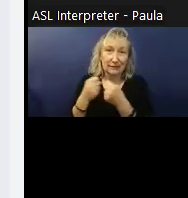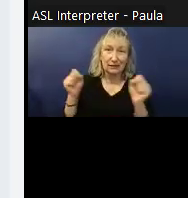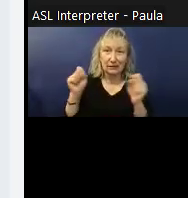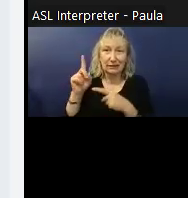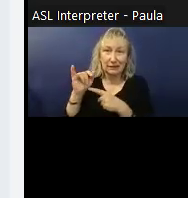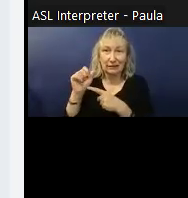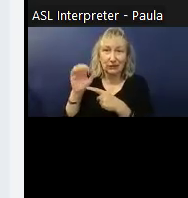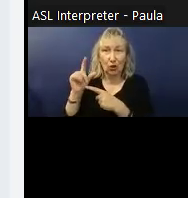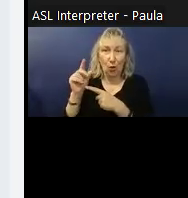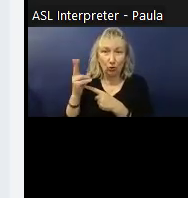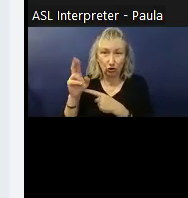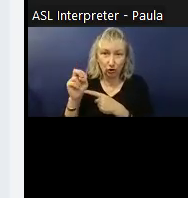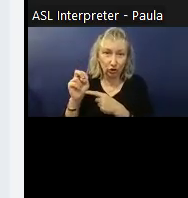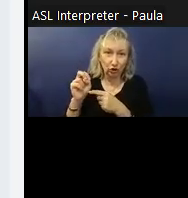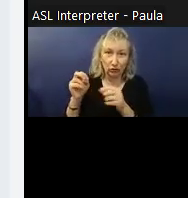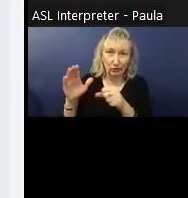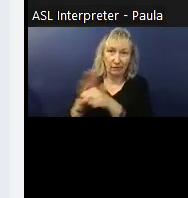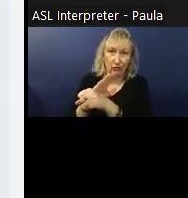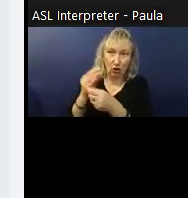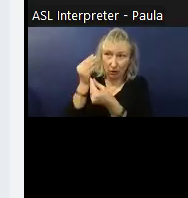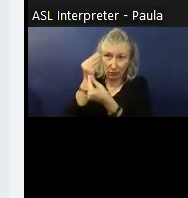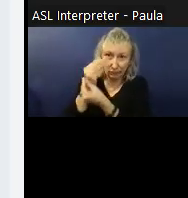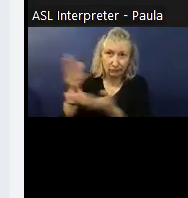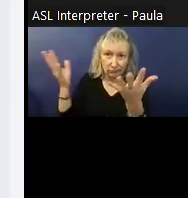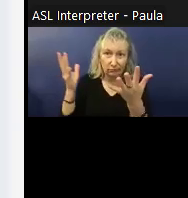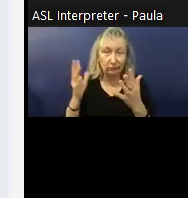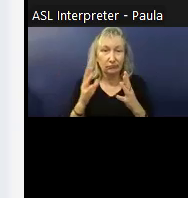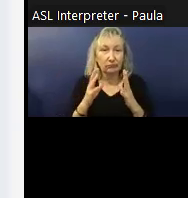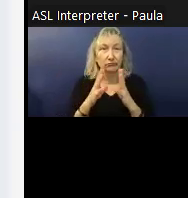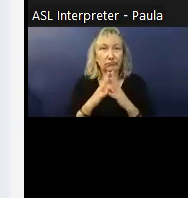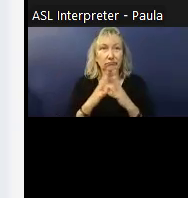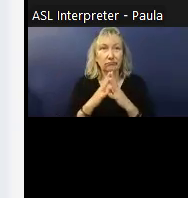I know there is still the Ombudsman reference in the 124 chapter as